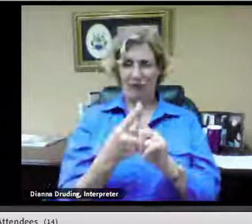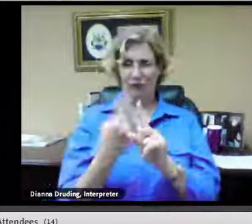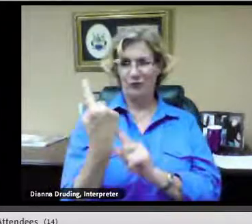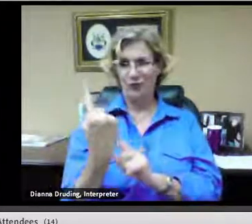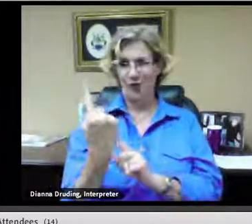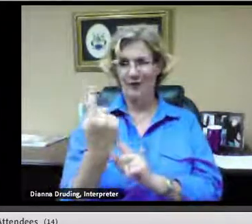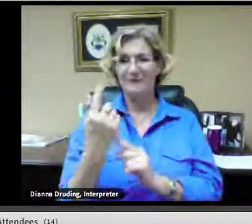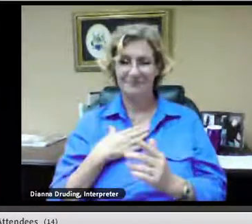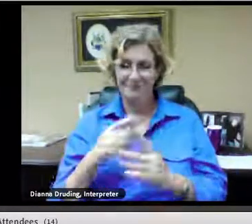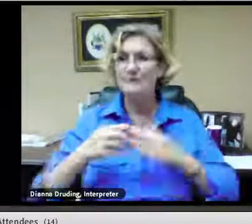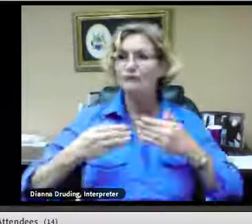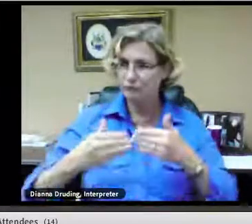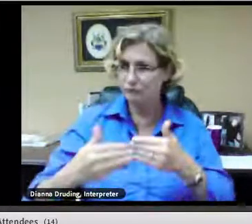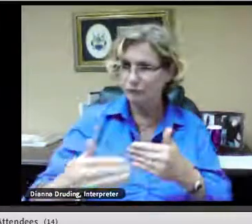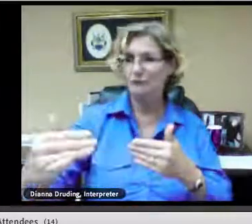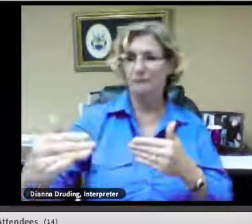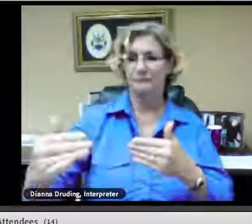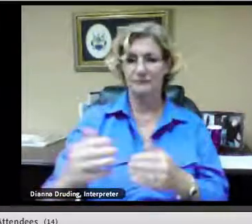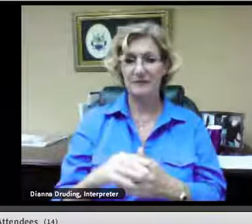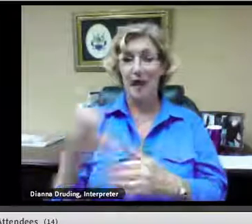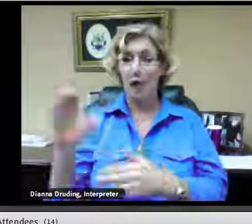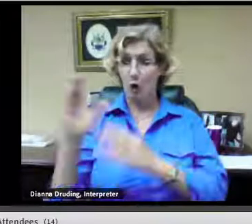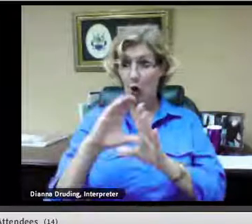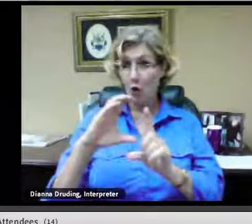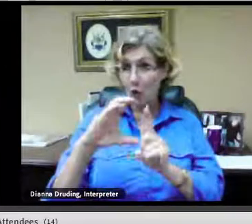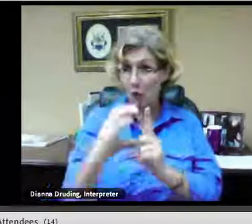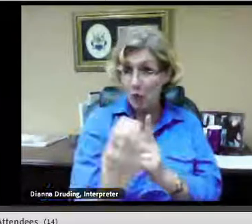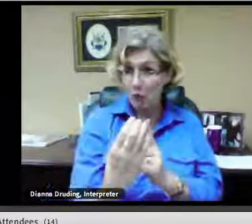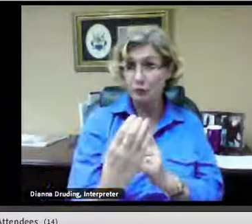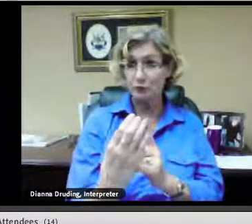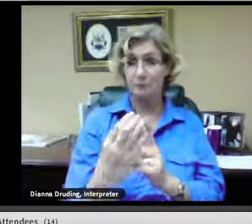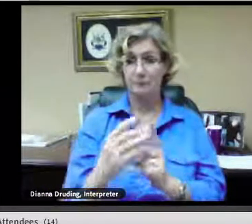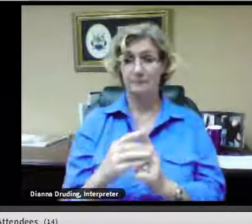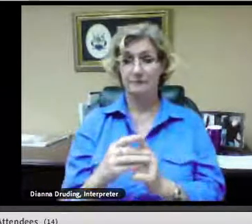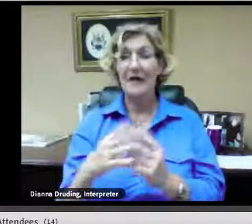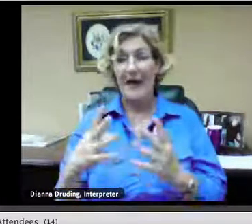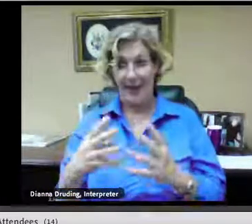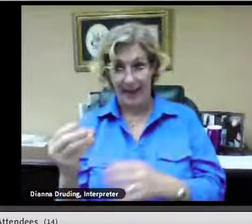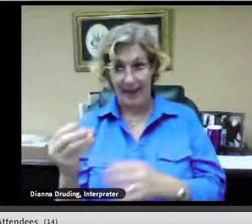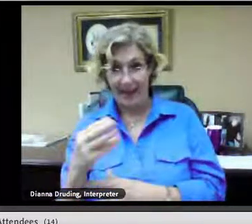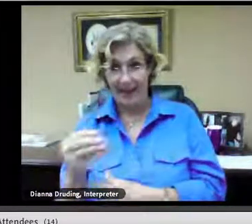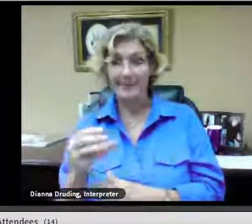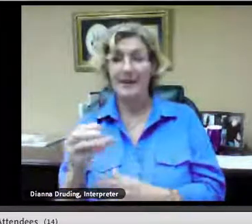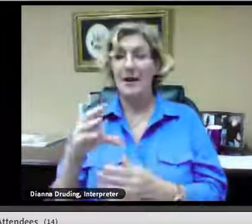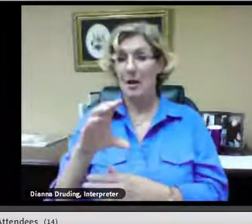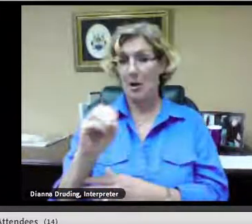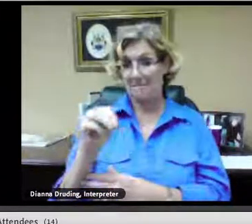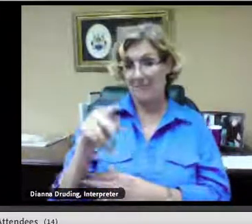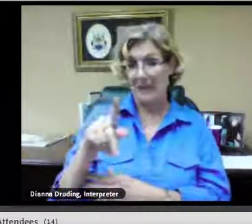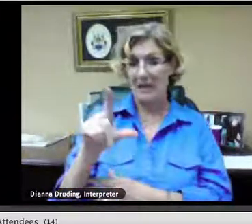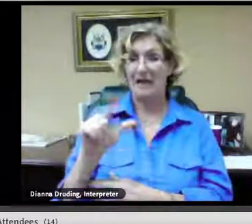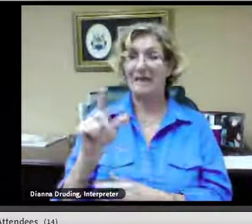So the upcoming ones are cultures, both culture of compliance and of gentleness, two very separate things.